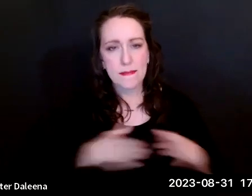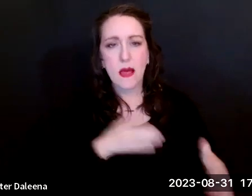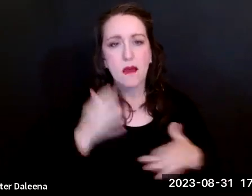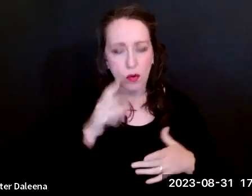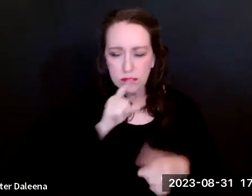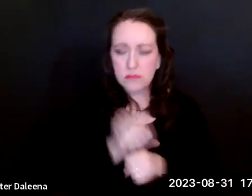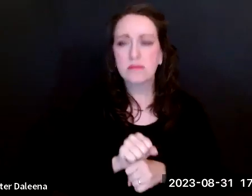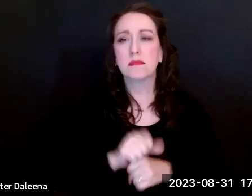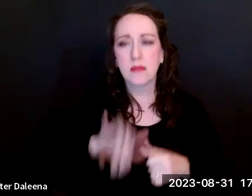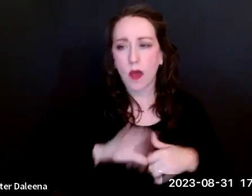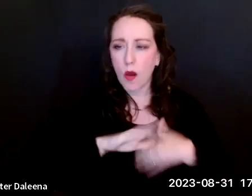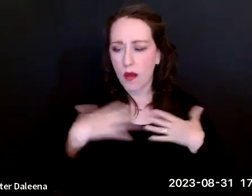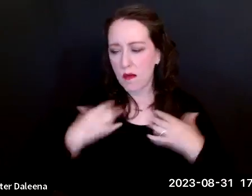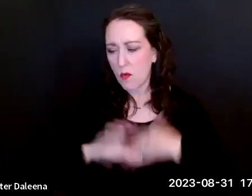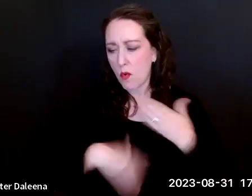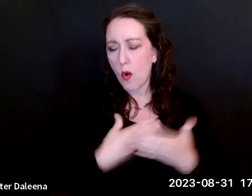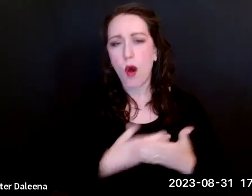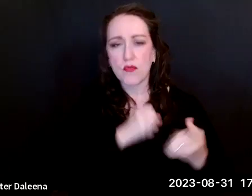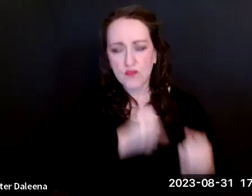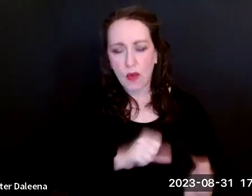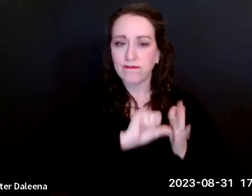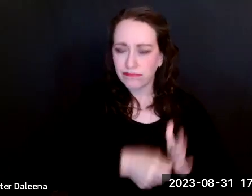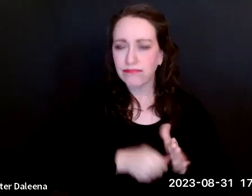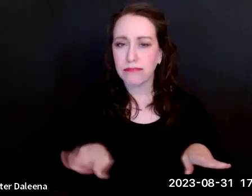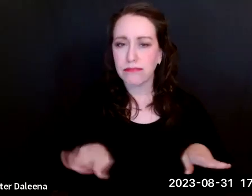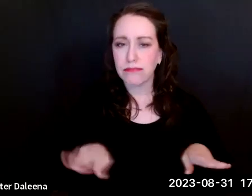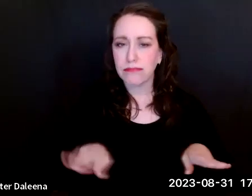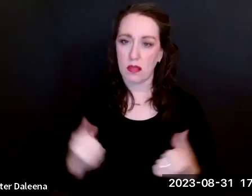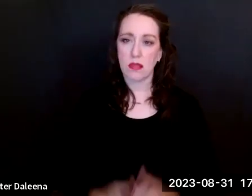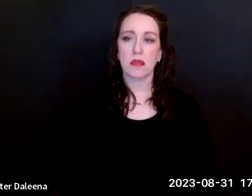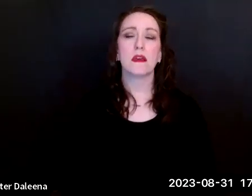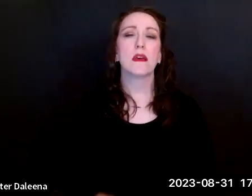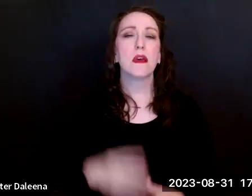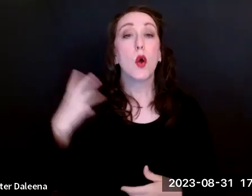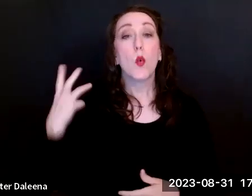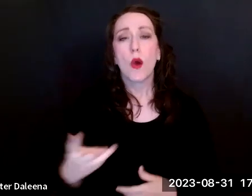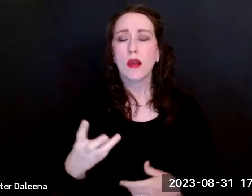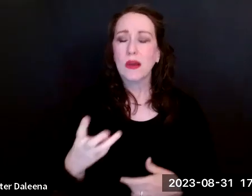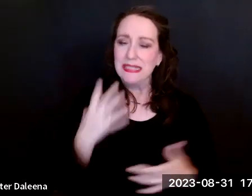all including a strong emphasis on Behavioral Health Washington has had a shortage of Behavioral